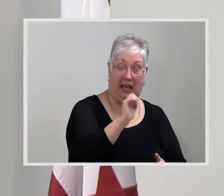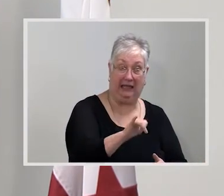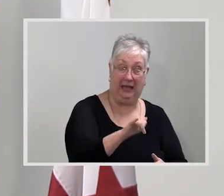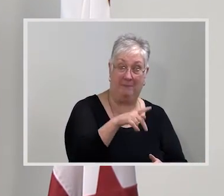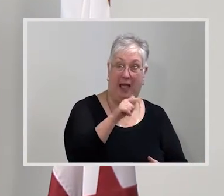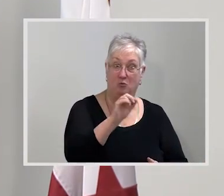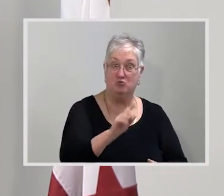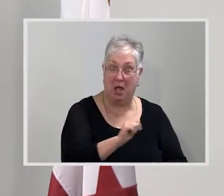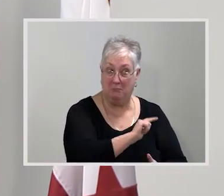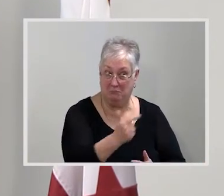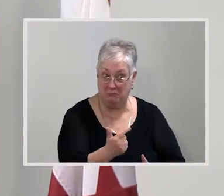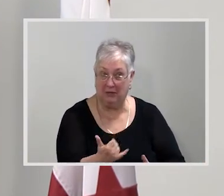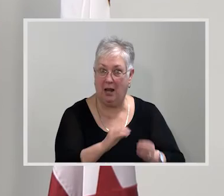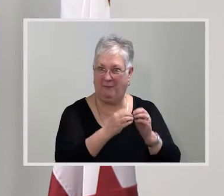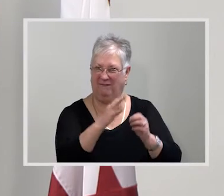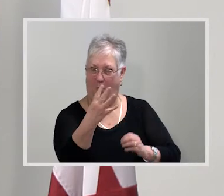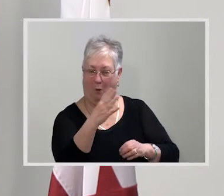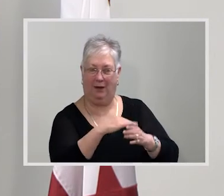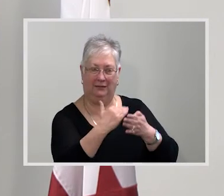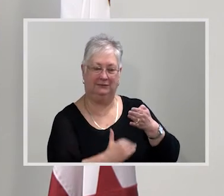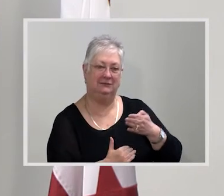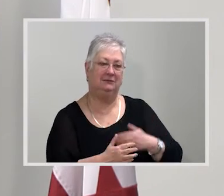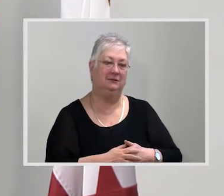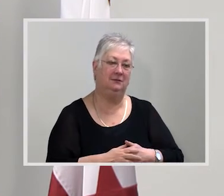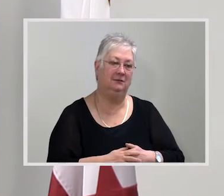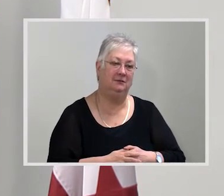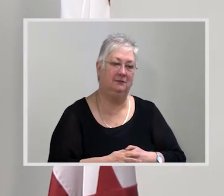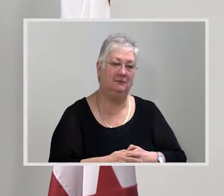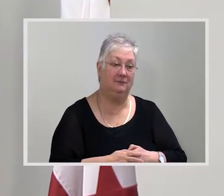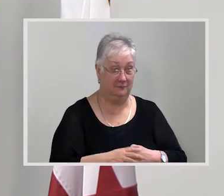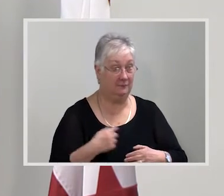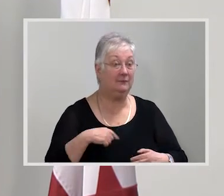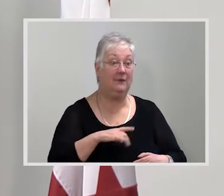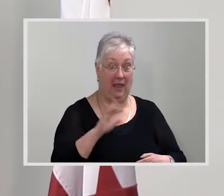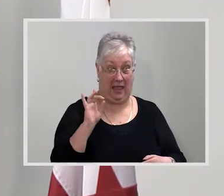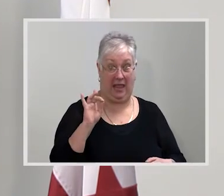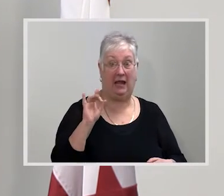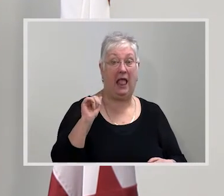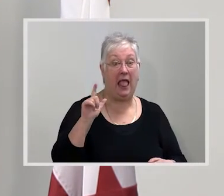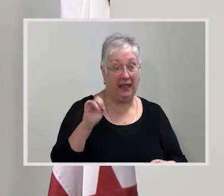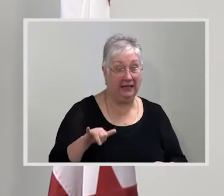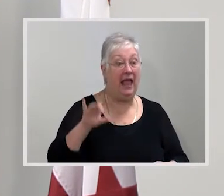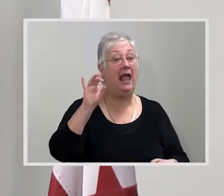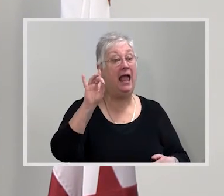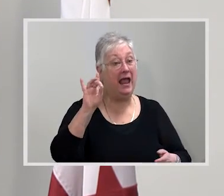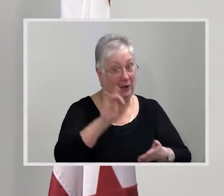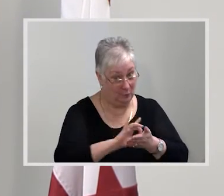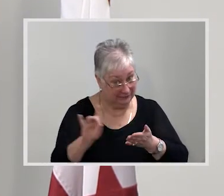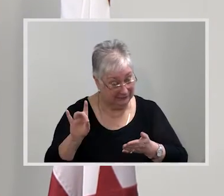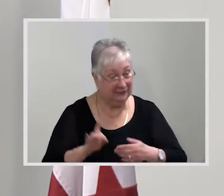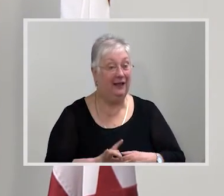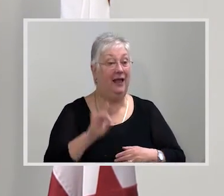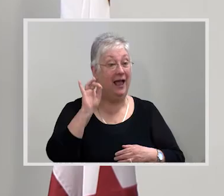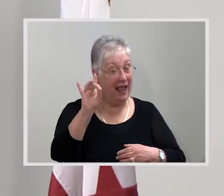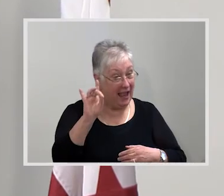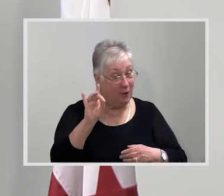ALLEYS IN EIGHT WEEKS IN ALL EIGHT WARDS. SO WE'RE MAKING THE INFRASTRUCTURE INVESTMENTS TO